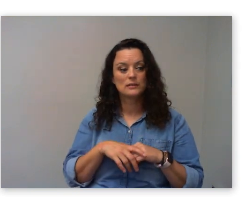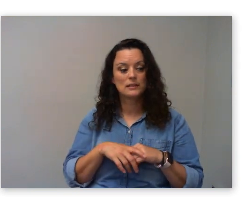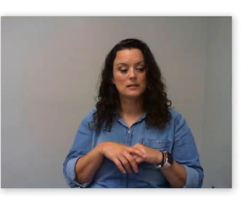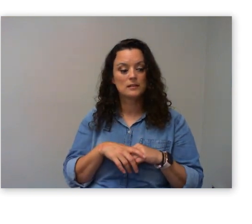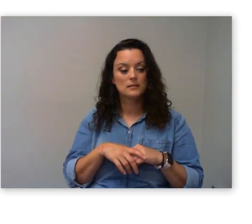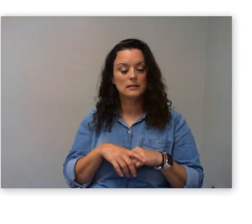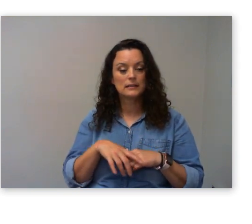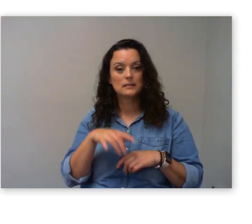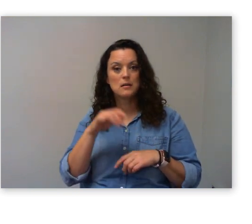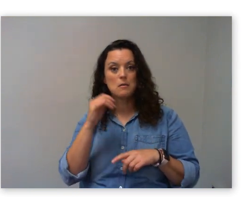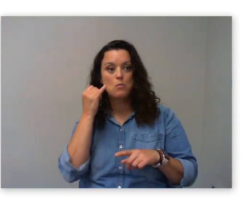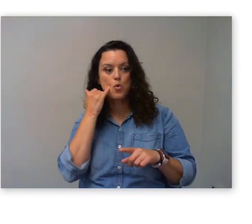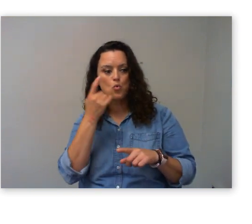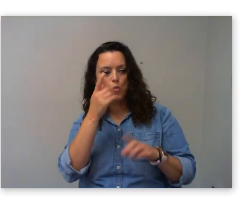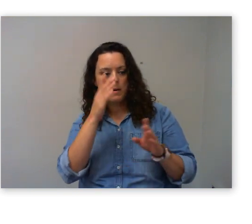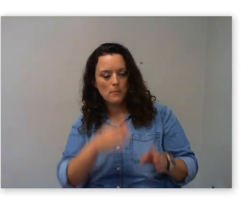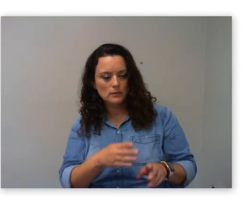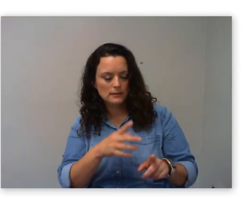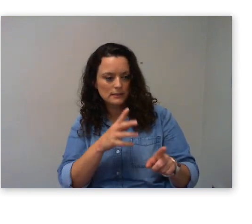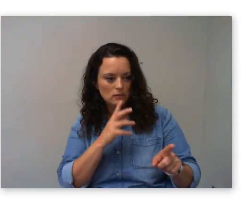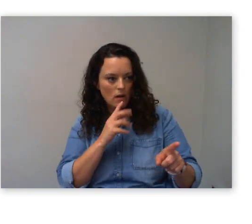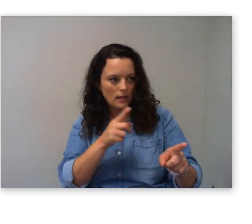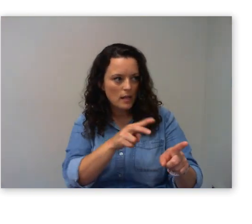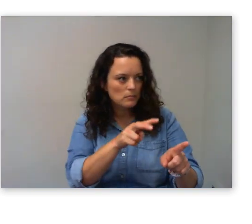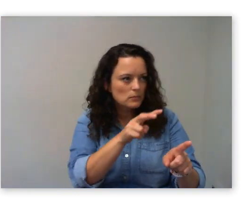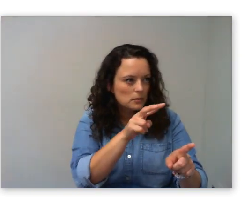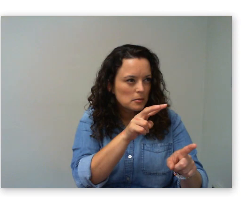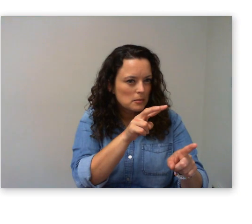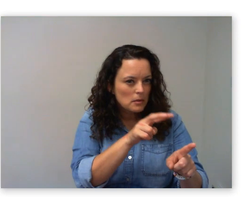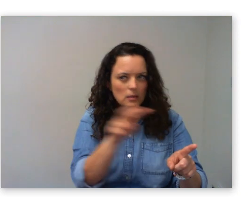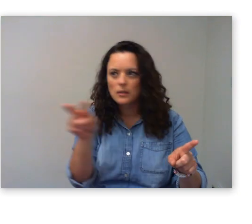follow even if you have an interpreter i'm trying to follow that person saying